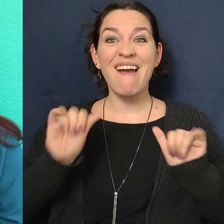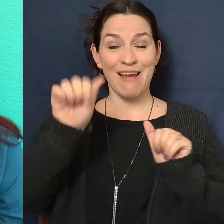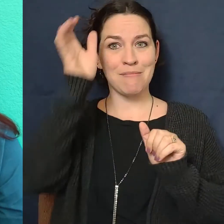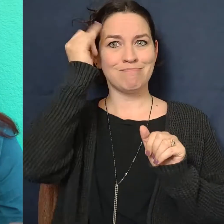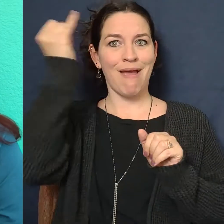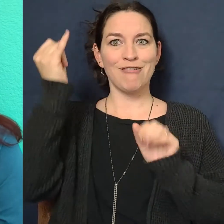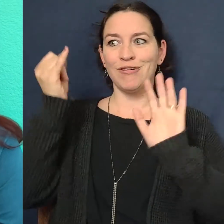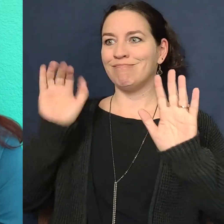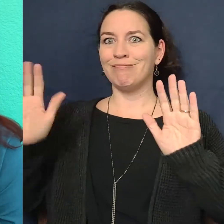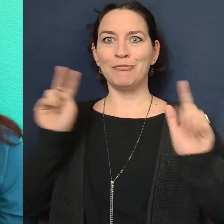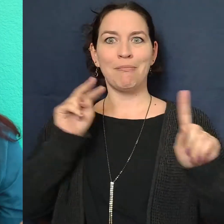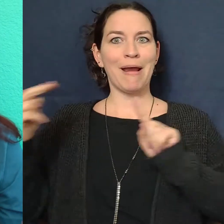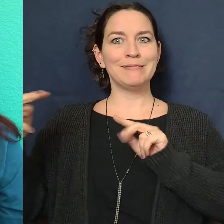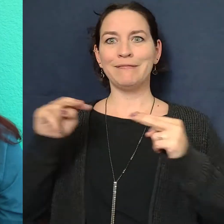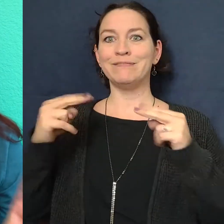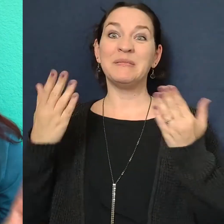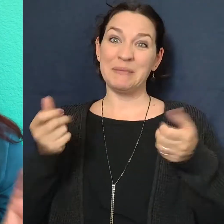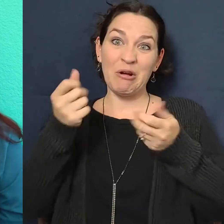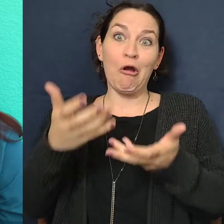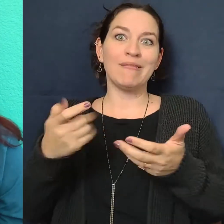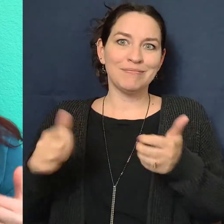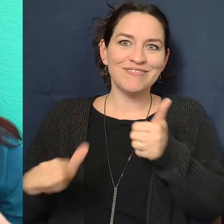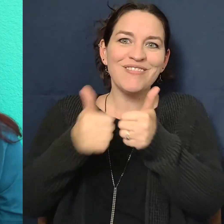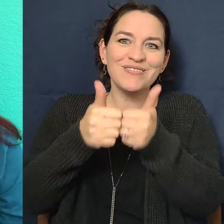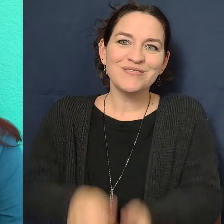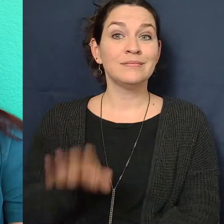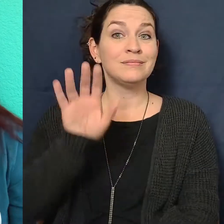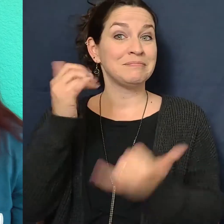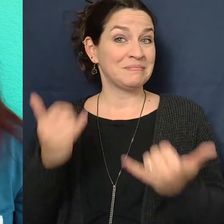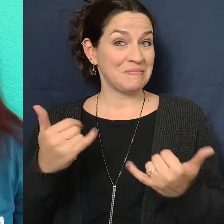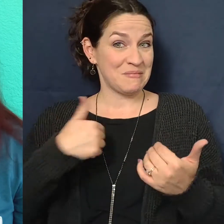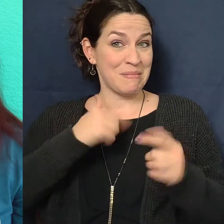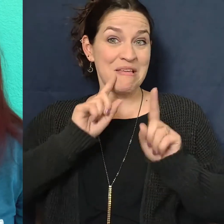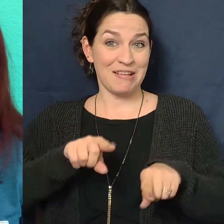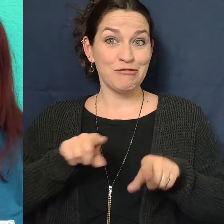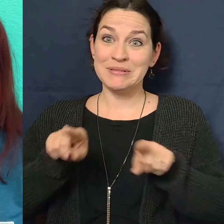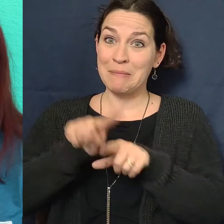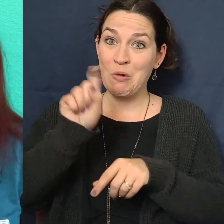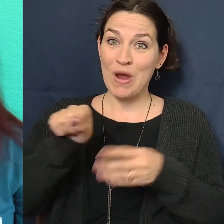a relationship where you're working with somebody who's coming from the other side that you come from. So, as always, I'm going to address the question of,